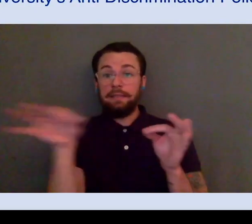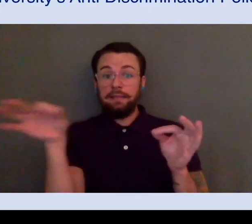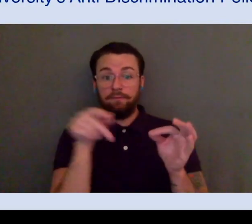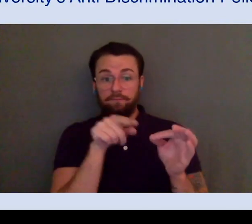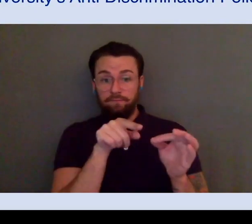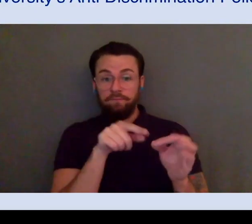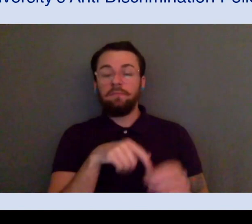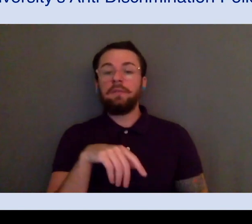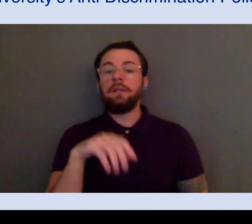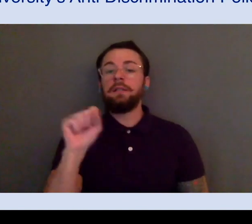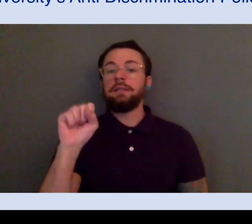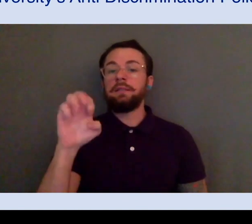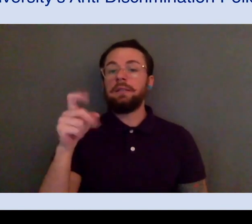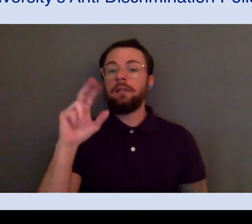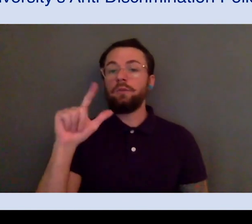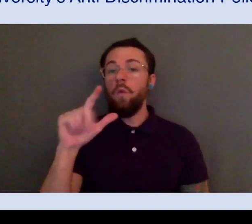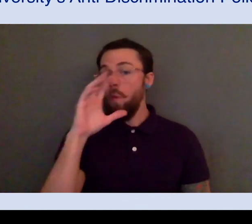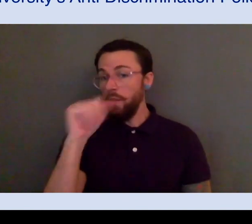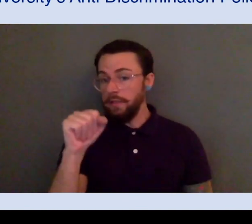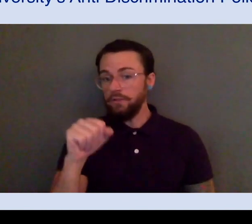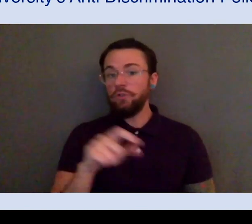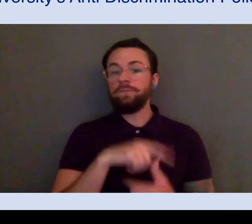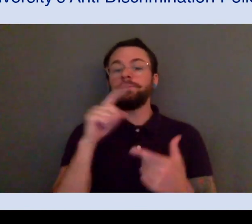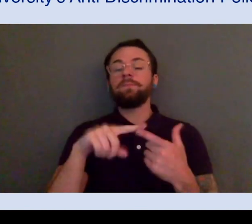Feel free to pull it up.